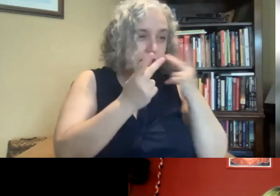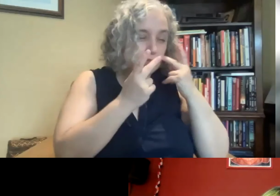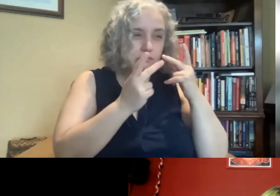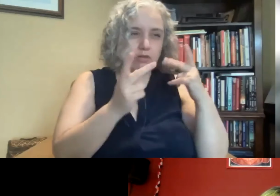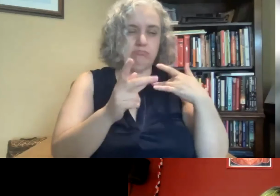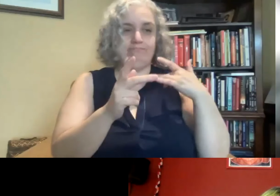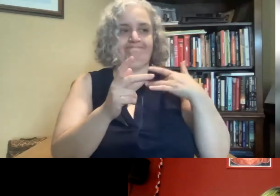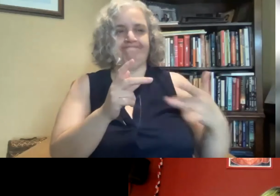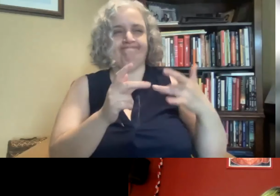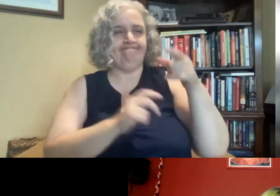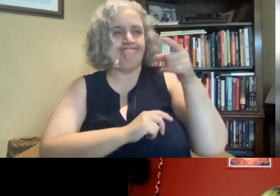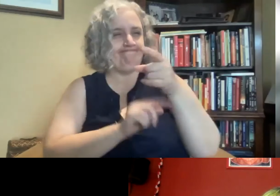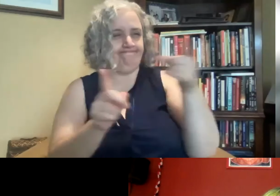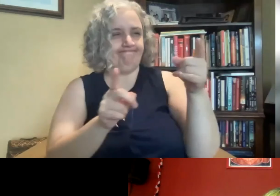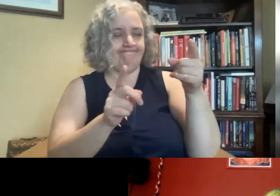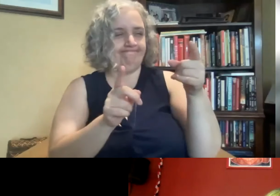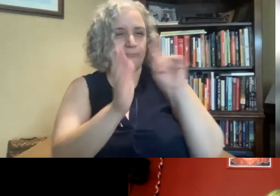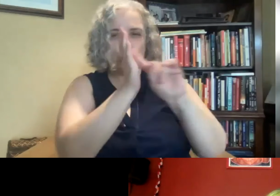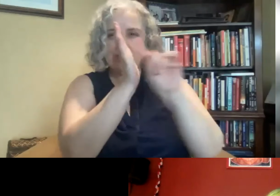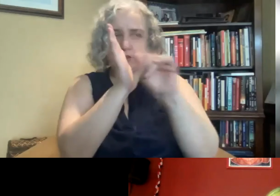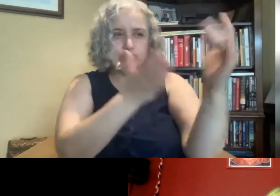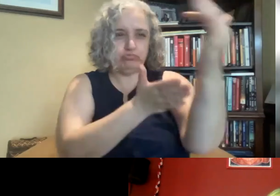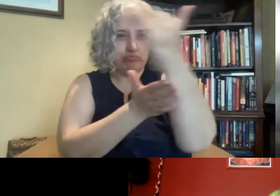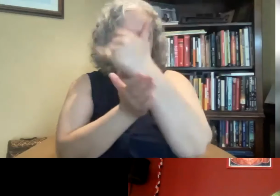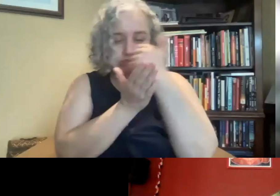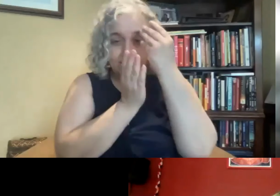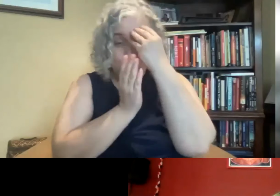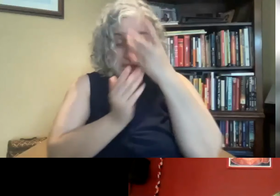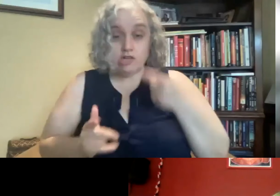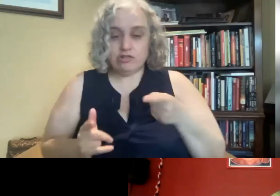But how does my personal experience